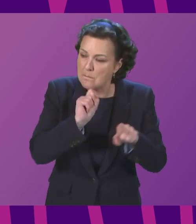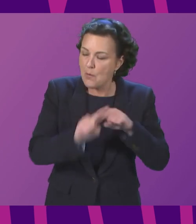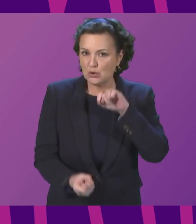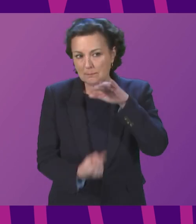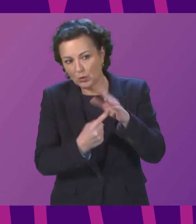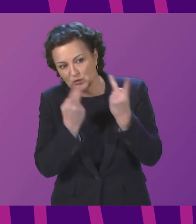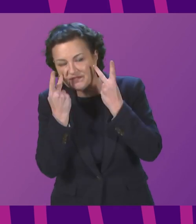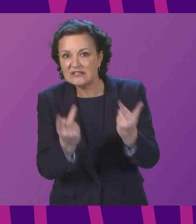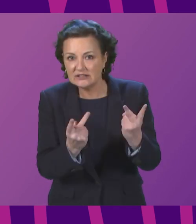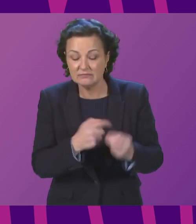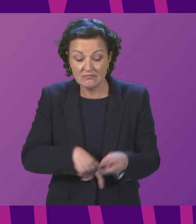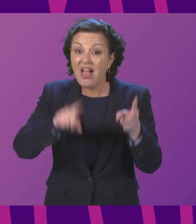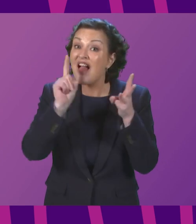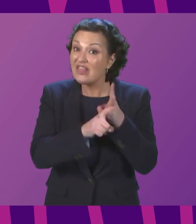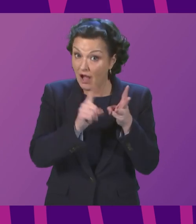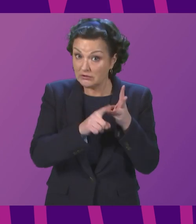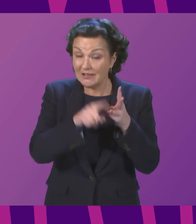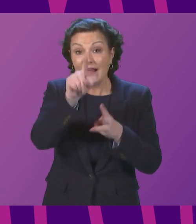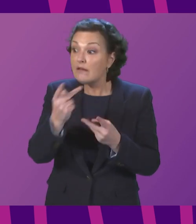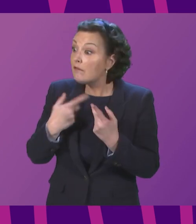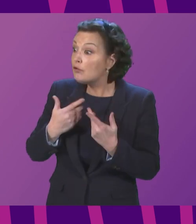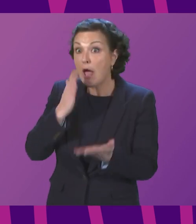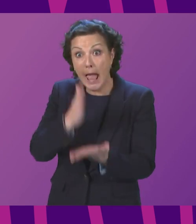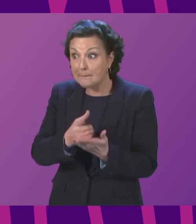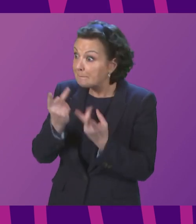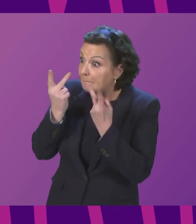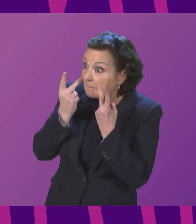Thirdly, if you are meeting other people, test before you go—every time.